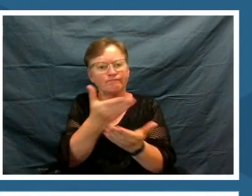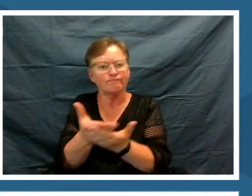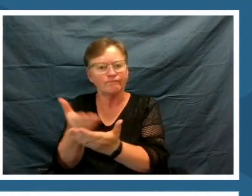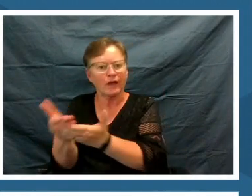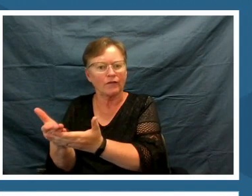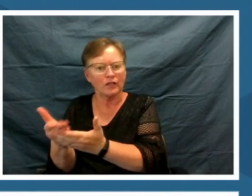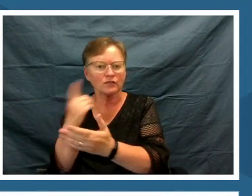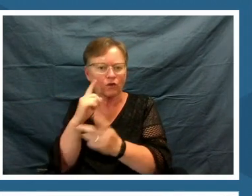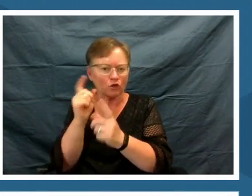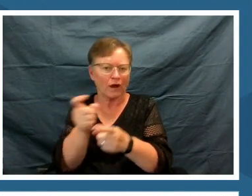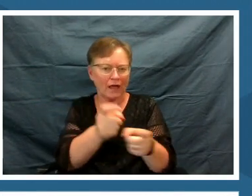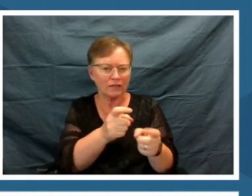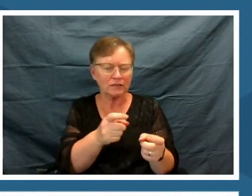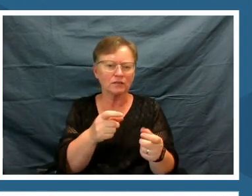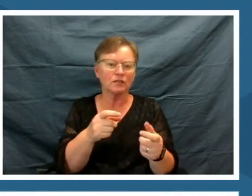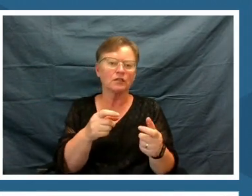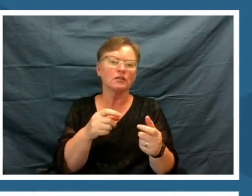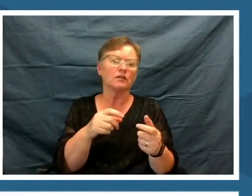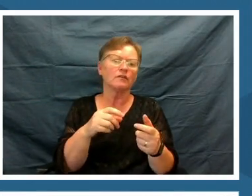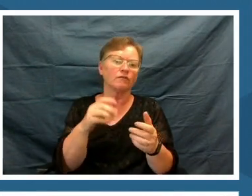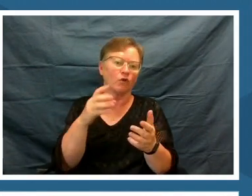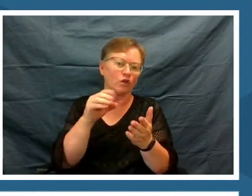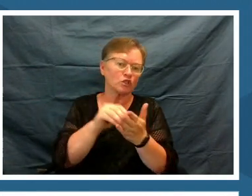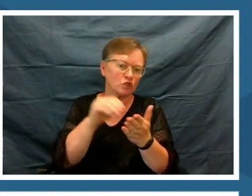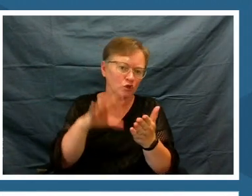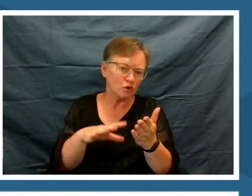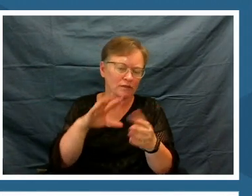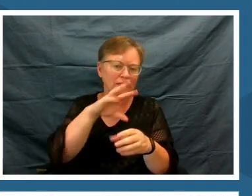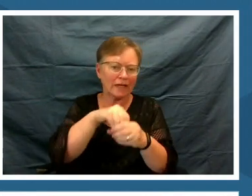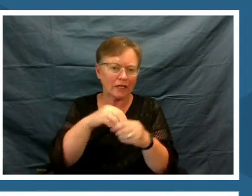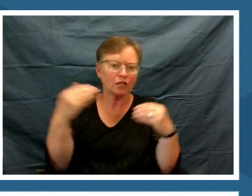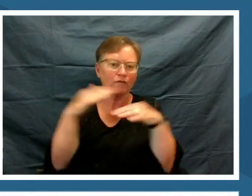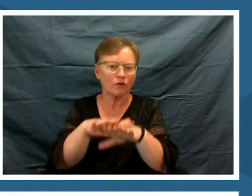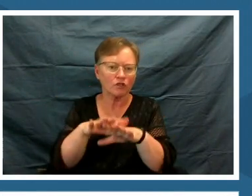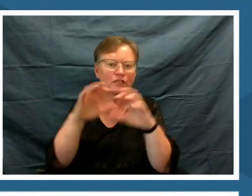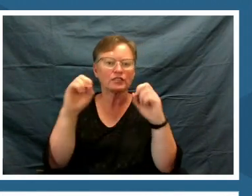to convergence education research